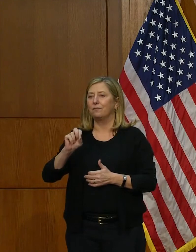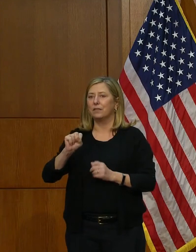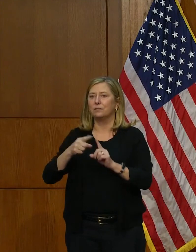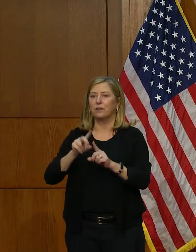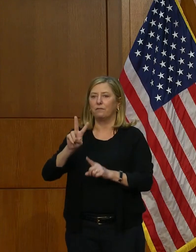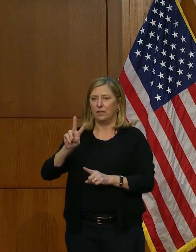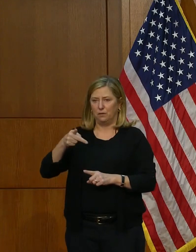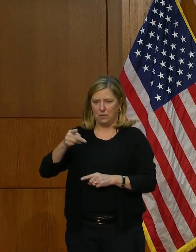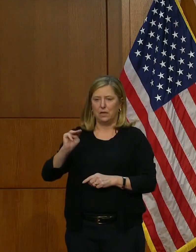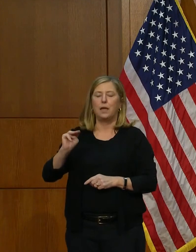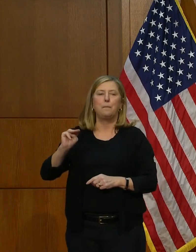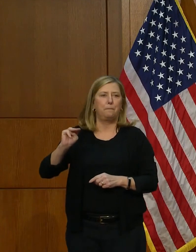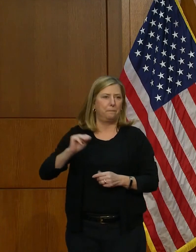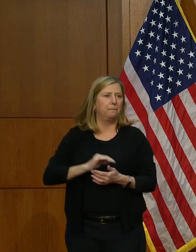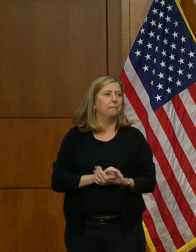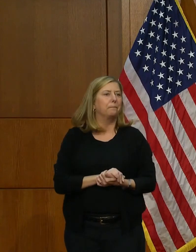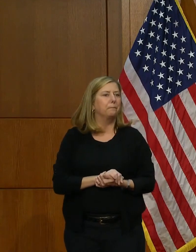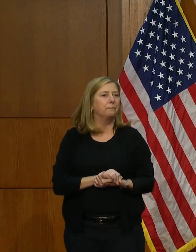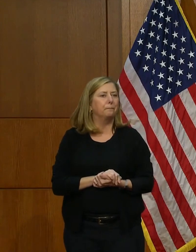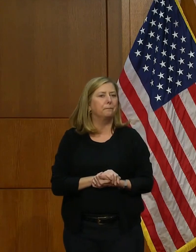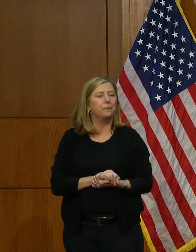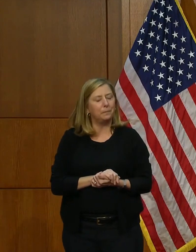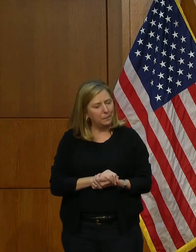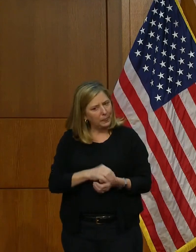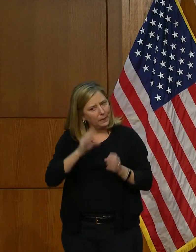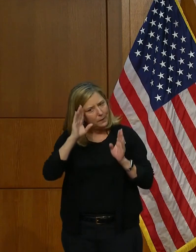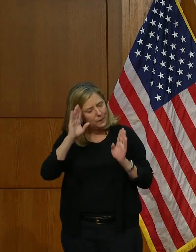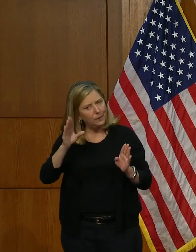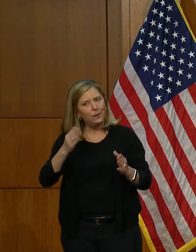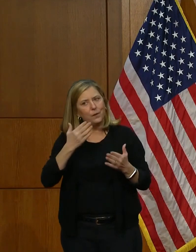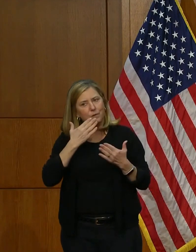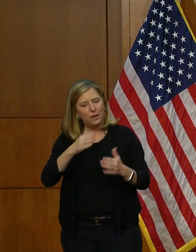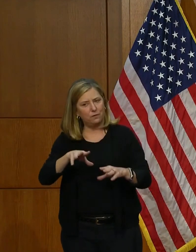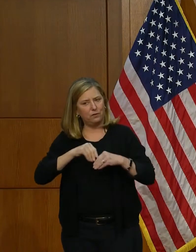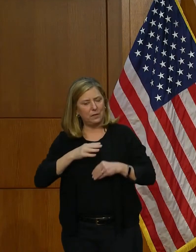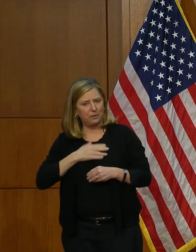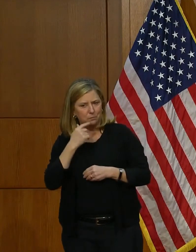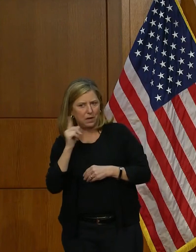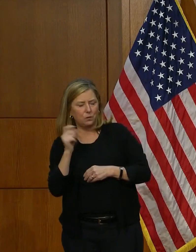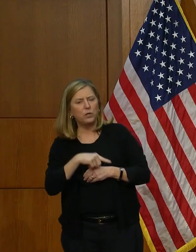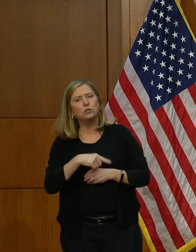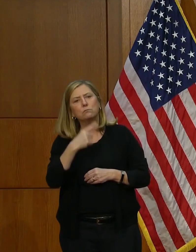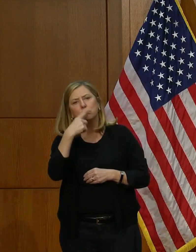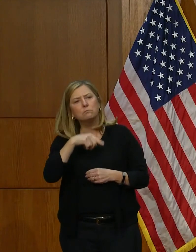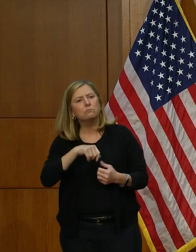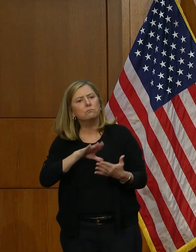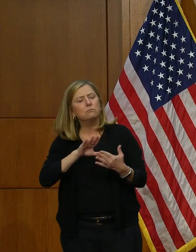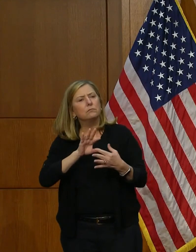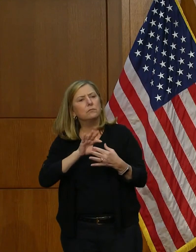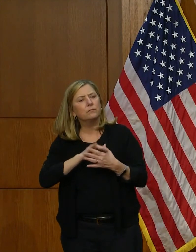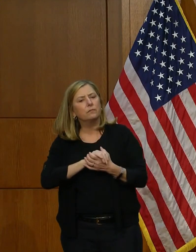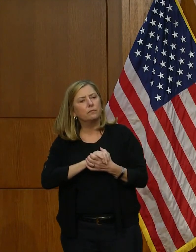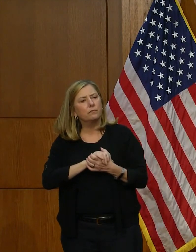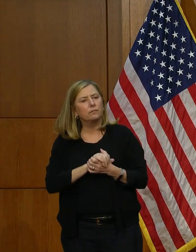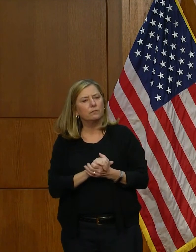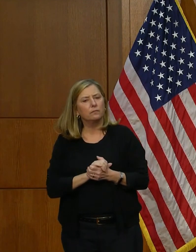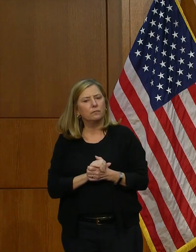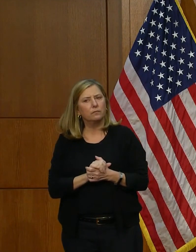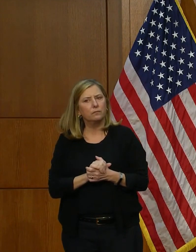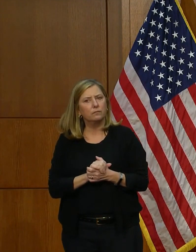EVENTS PPE. HI, GOVERNOR.